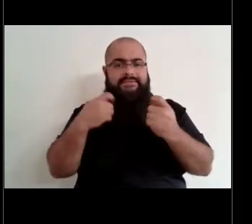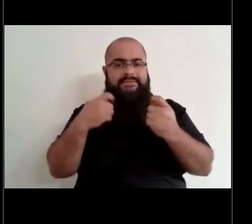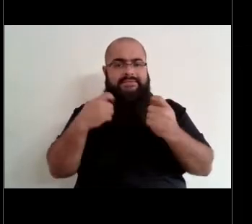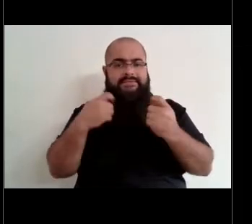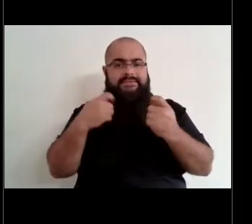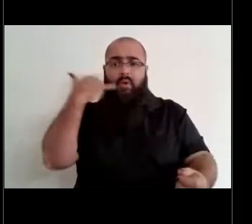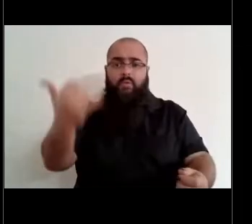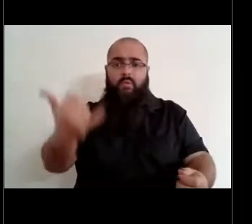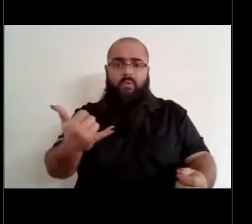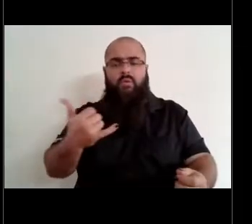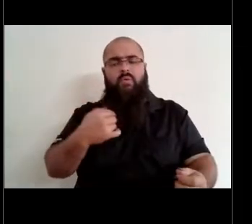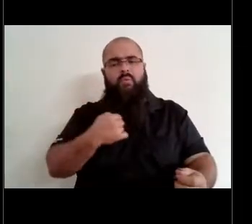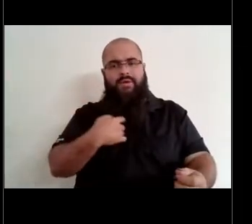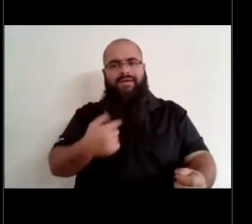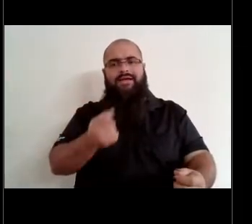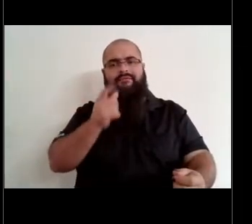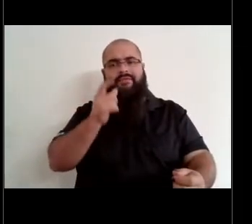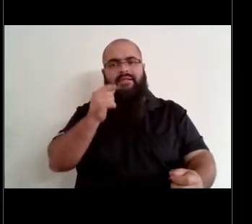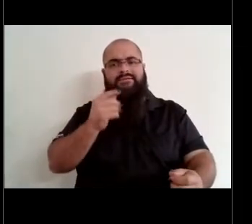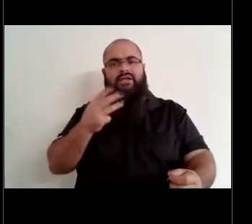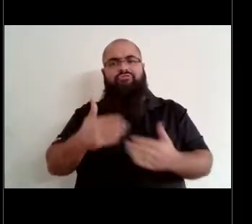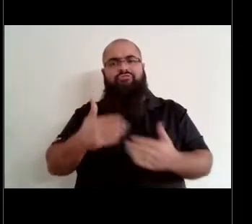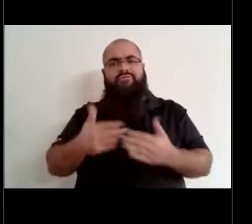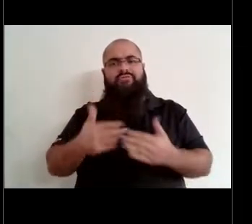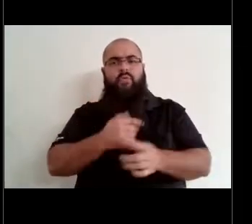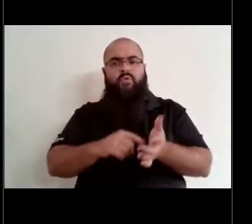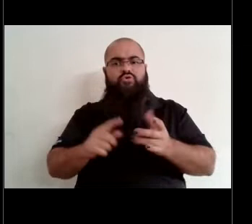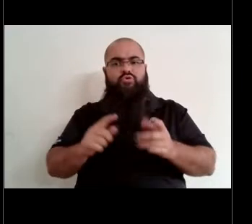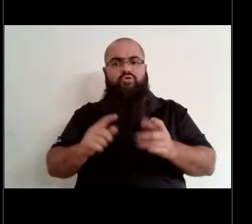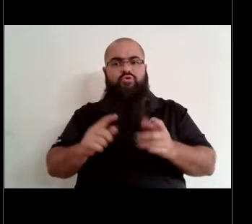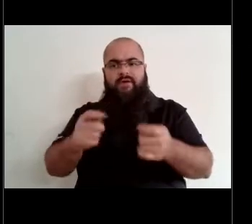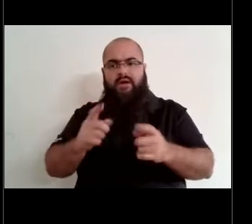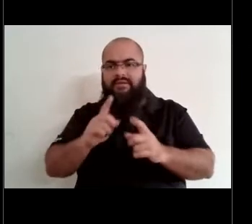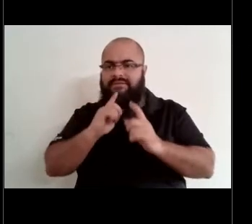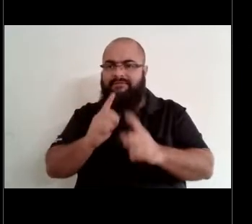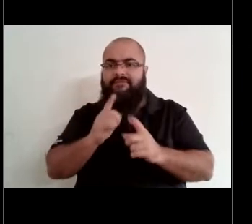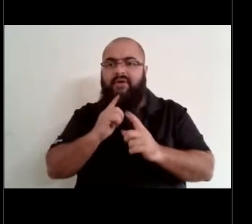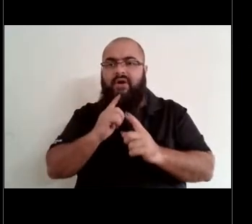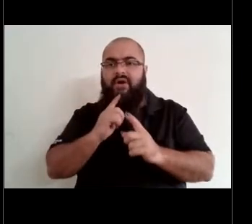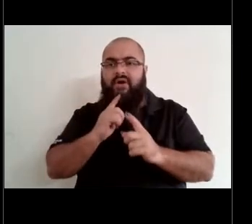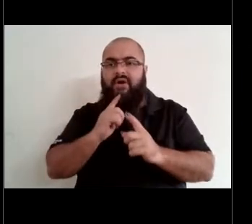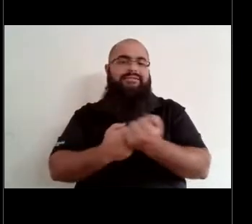people's literacy issues as well, so we can guide them through the process as well.